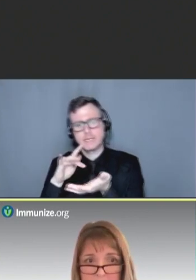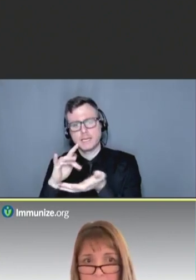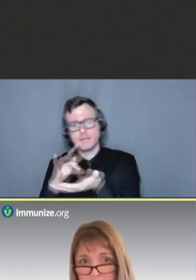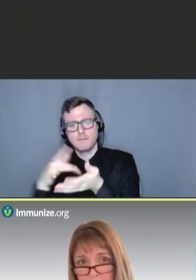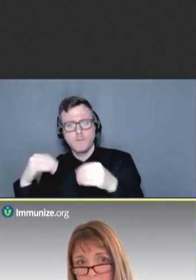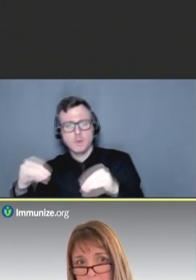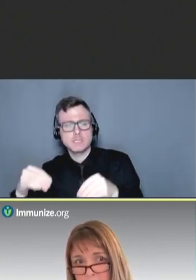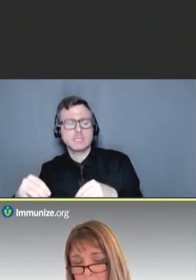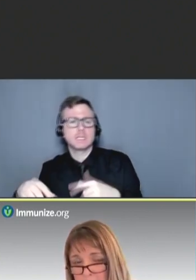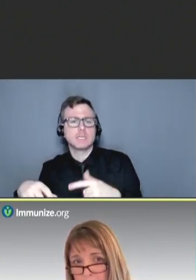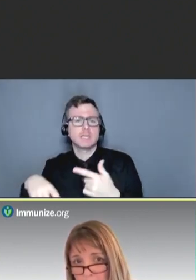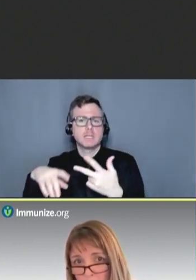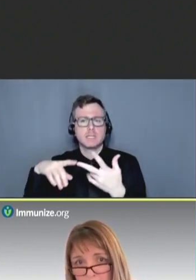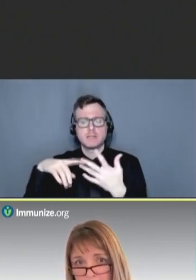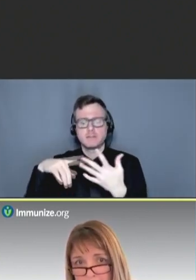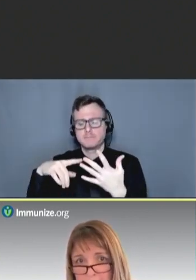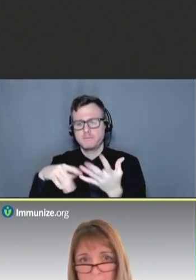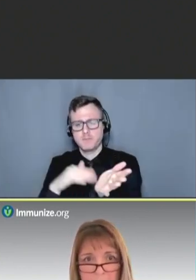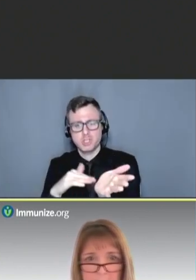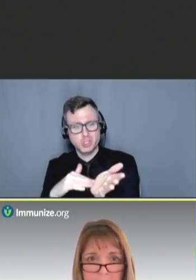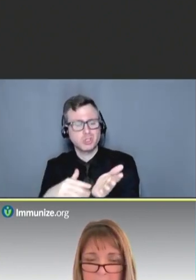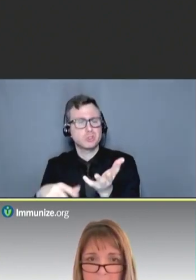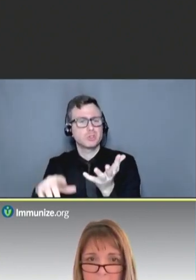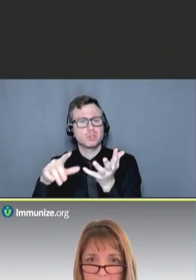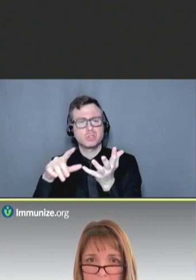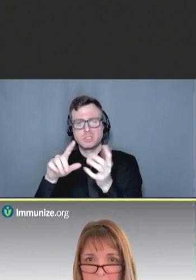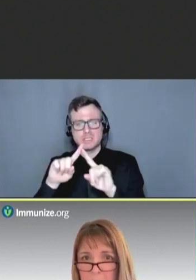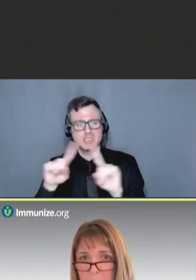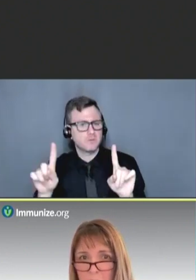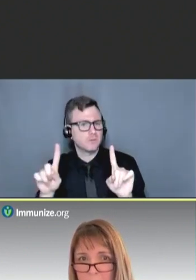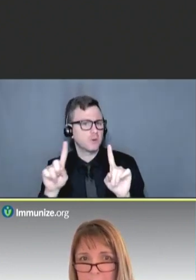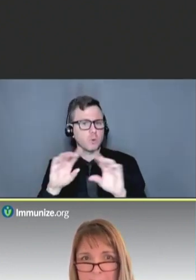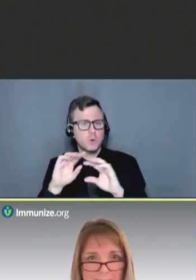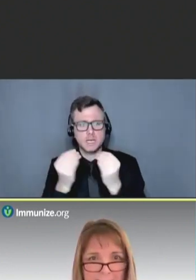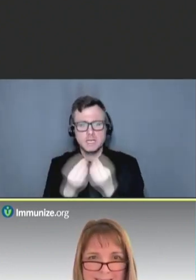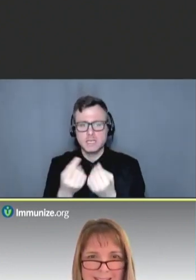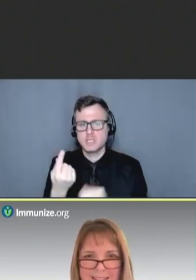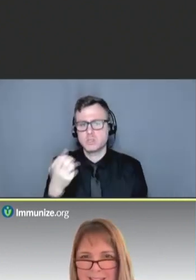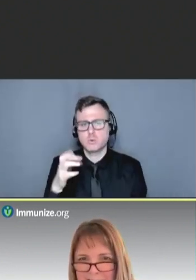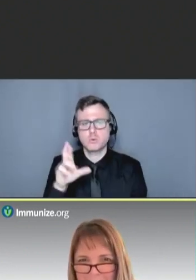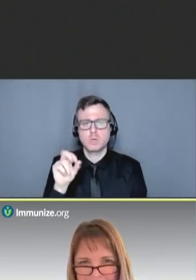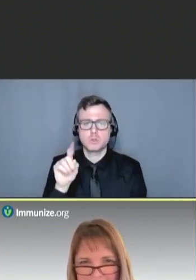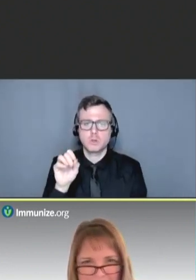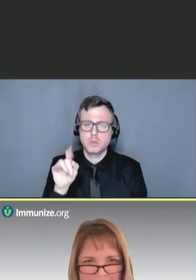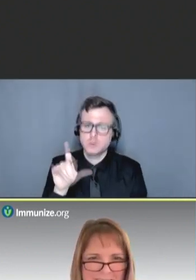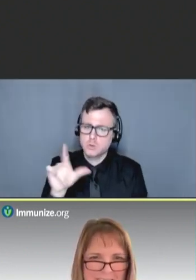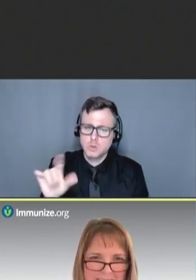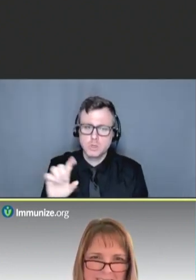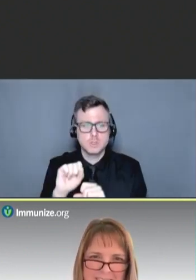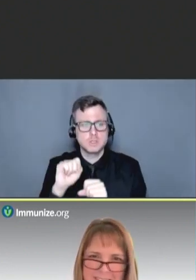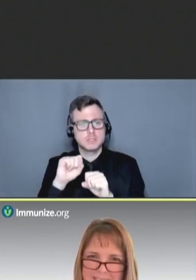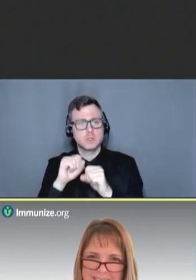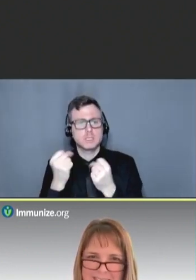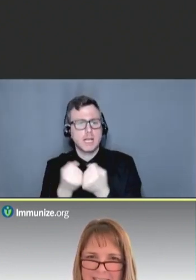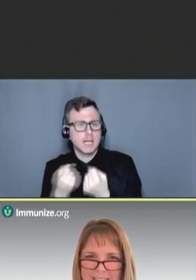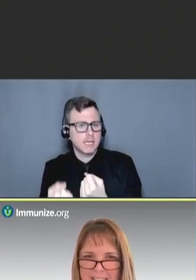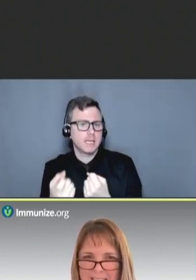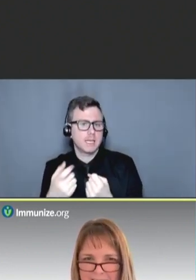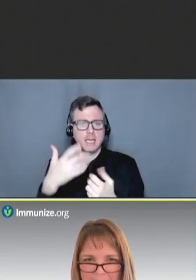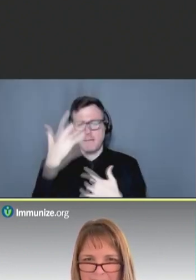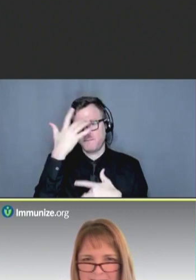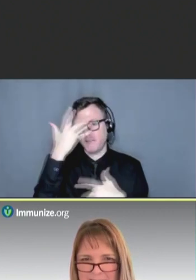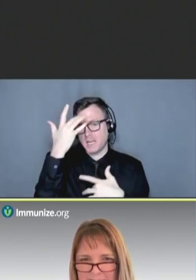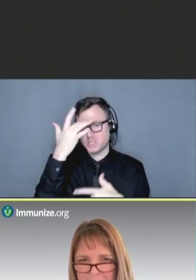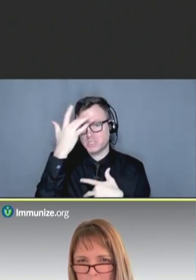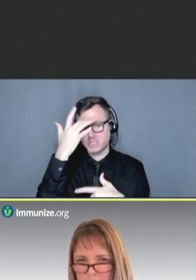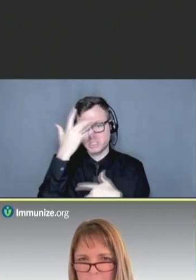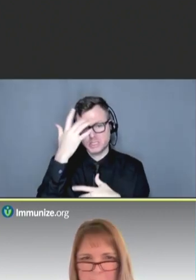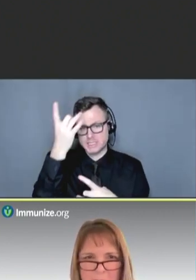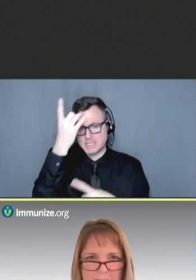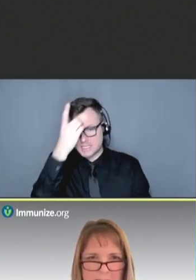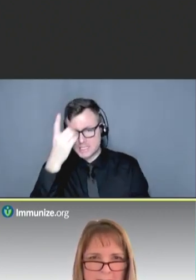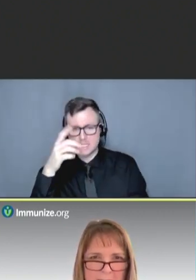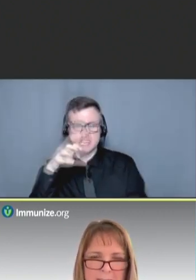the Gerontological Society, Infectious Disease Society, and FID Joint Commission, and AMGA.